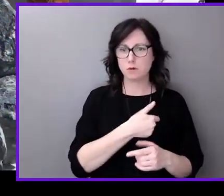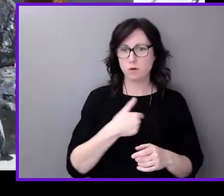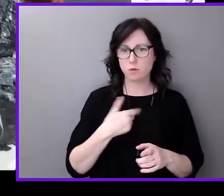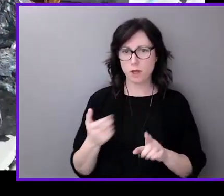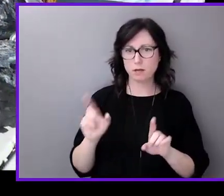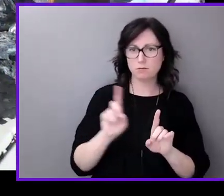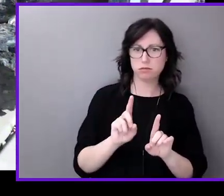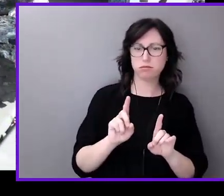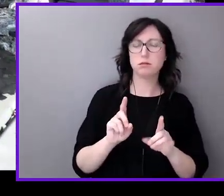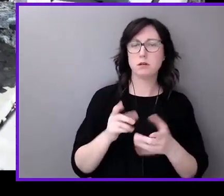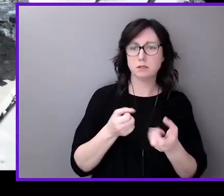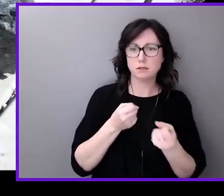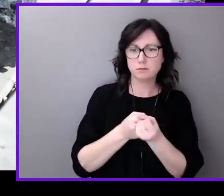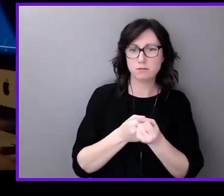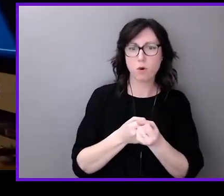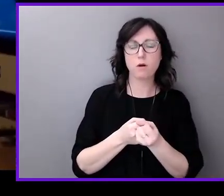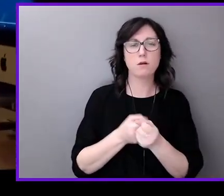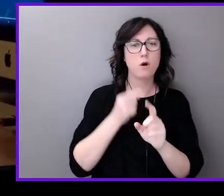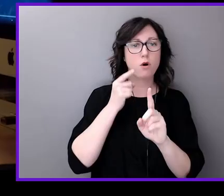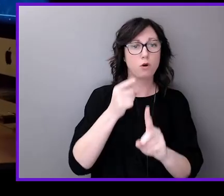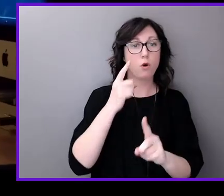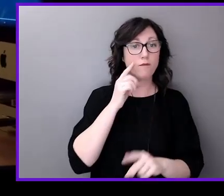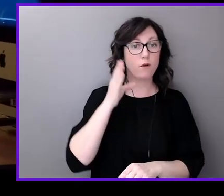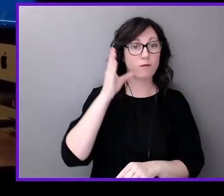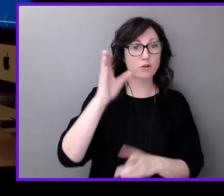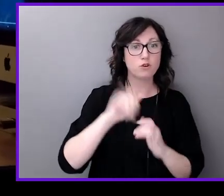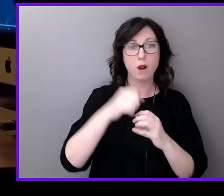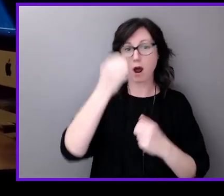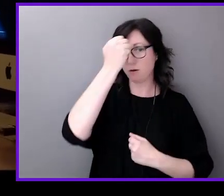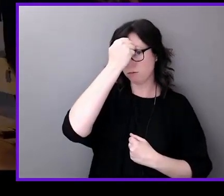vision for a decolonized future of the arts.